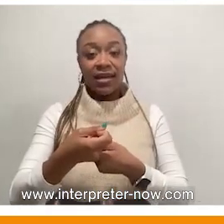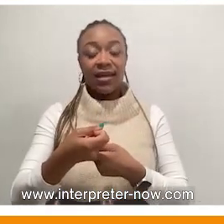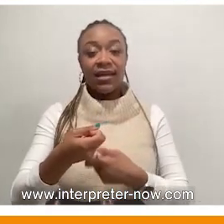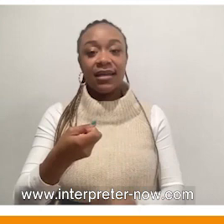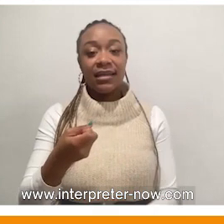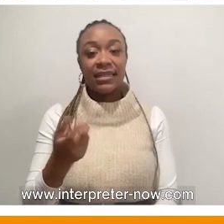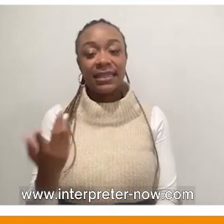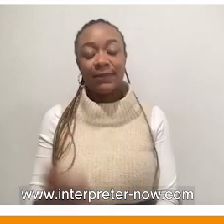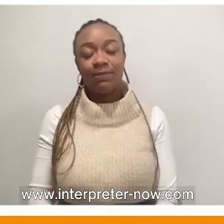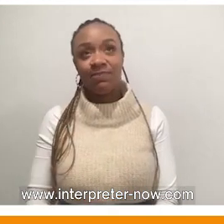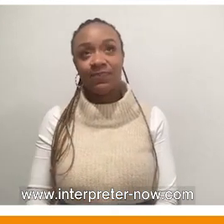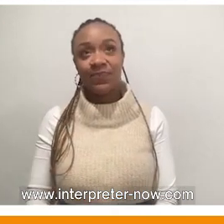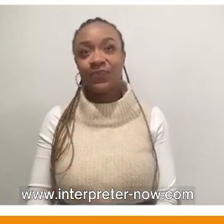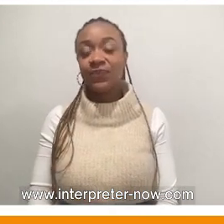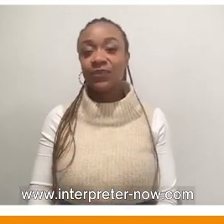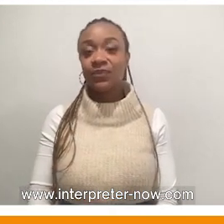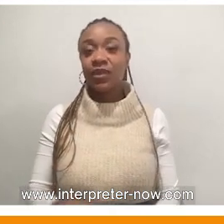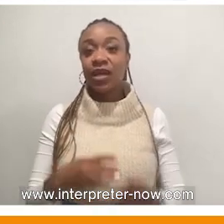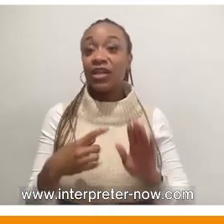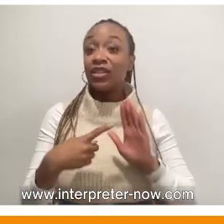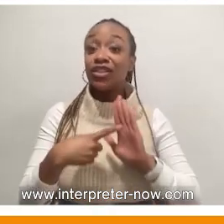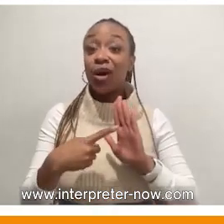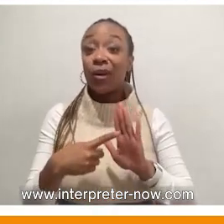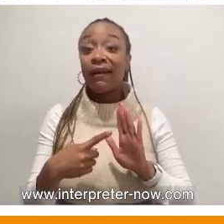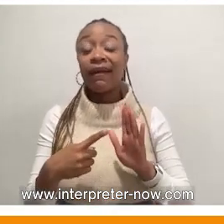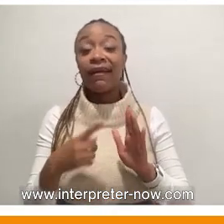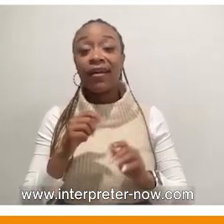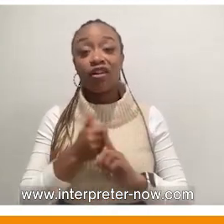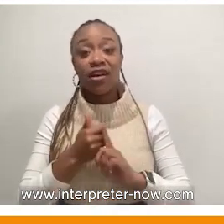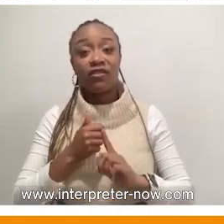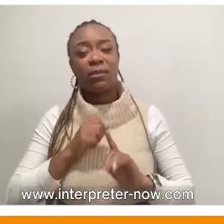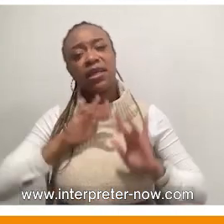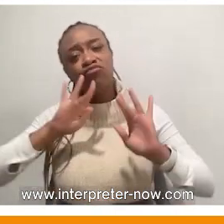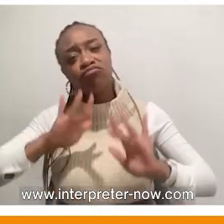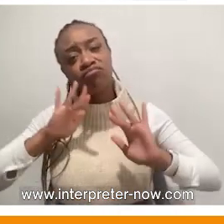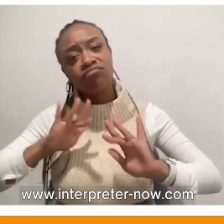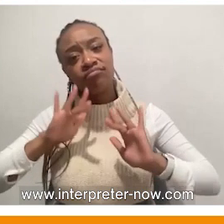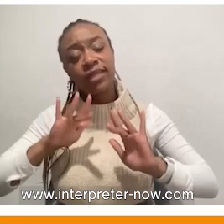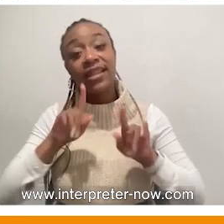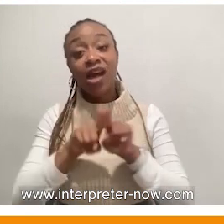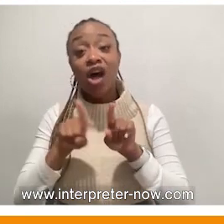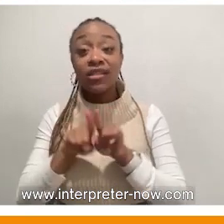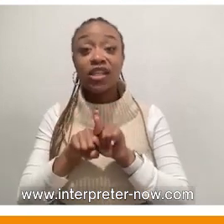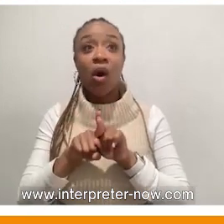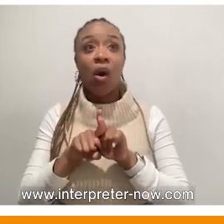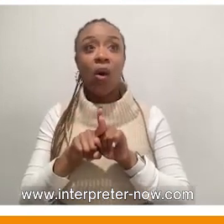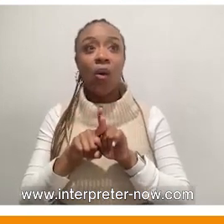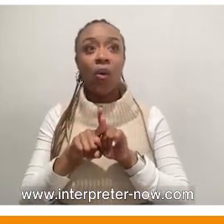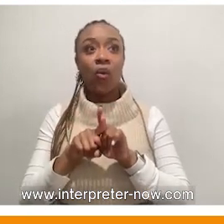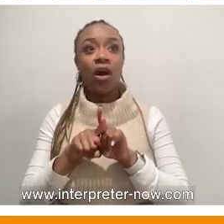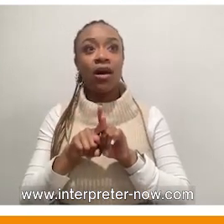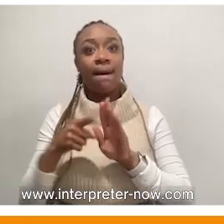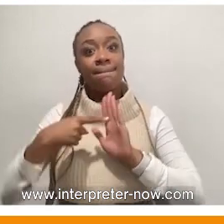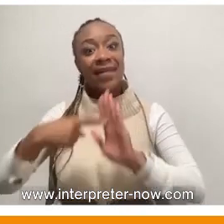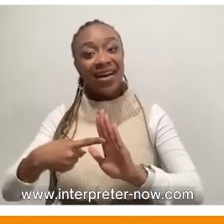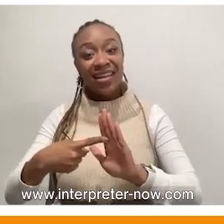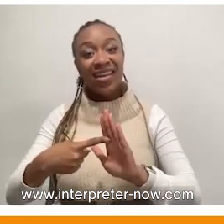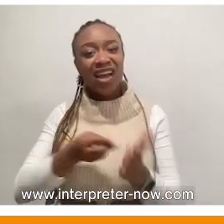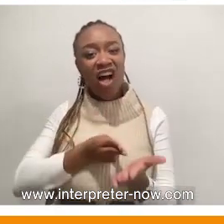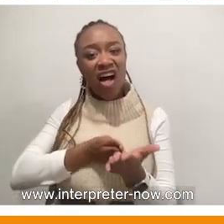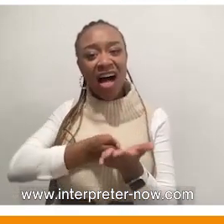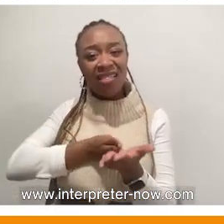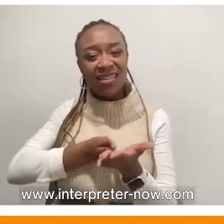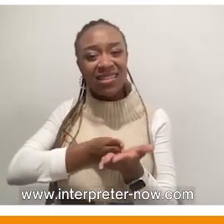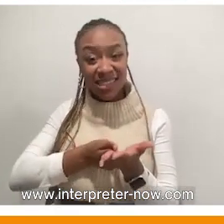That part of that trust, I think, is showing empathy and also modeling authenticity.